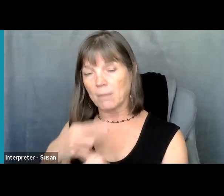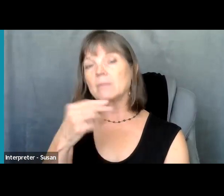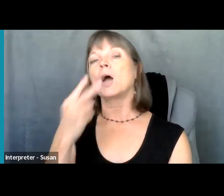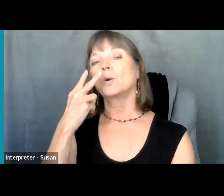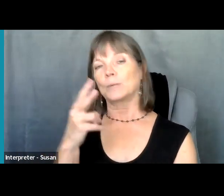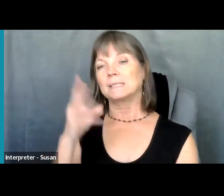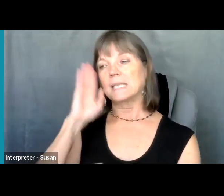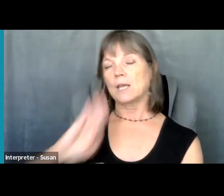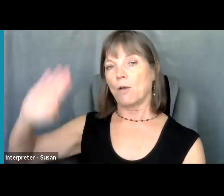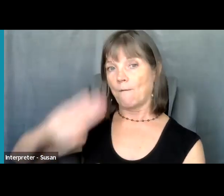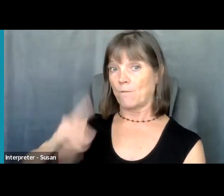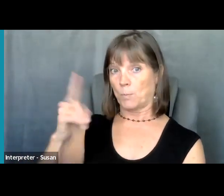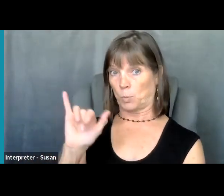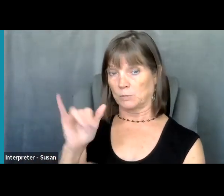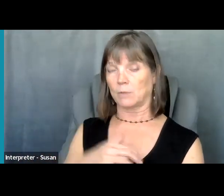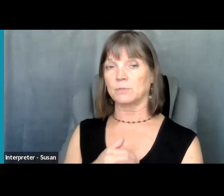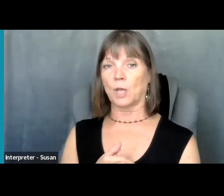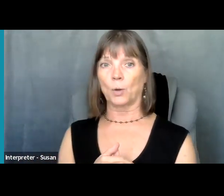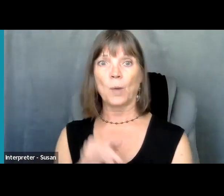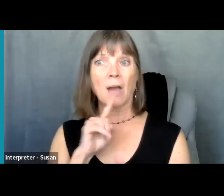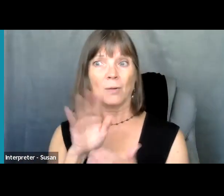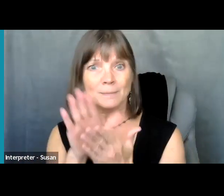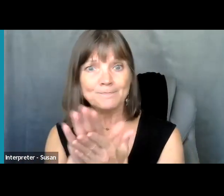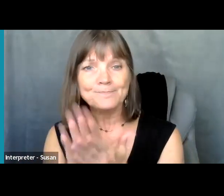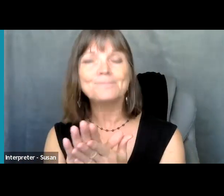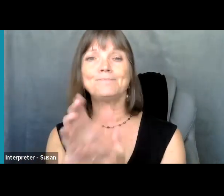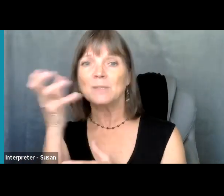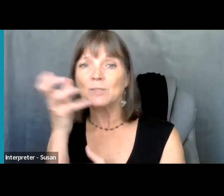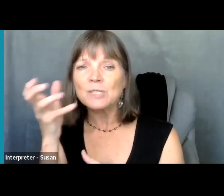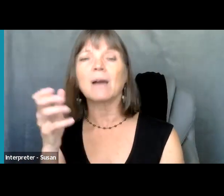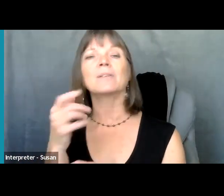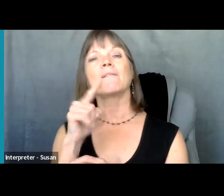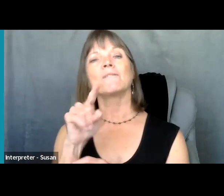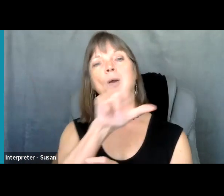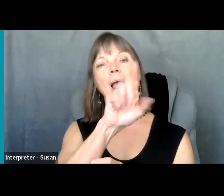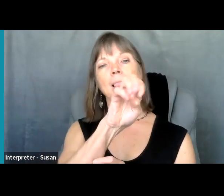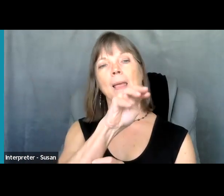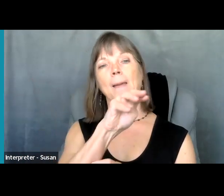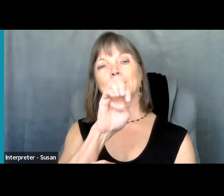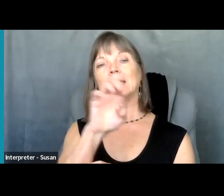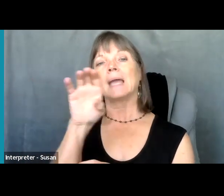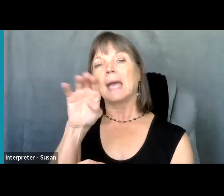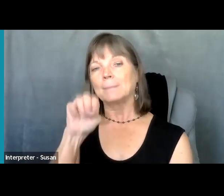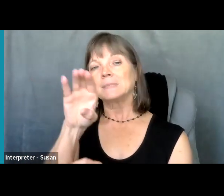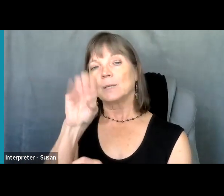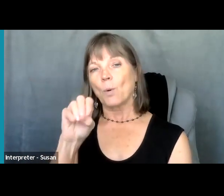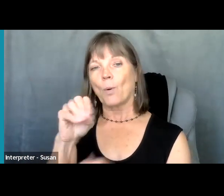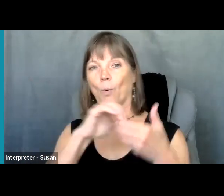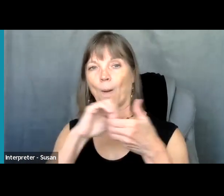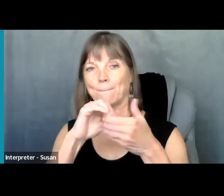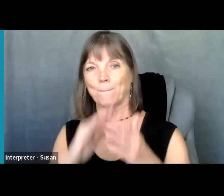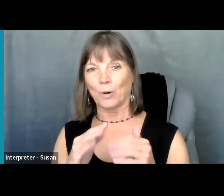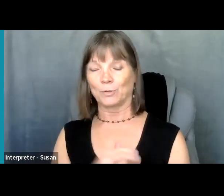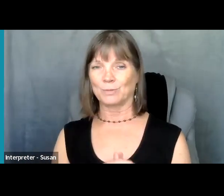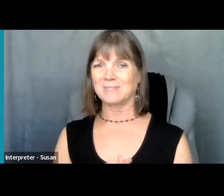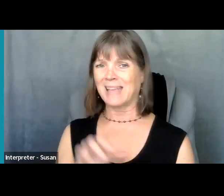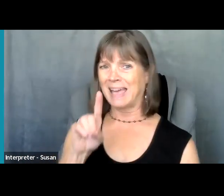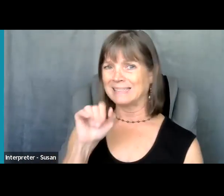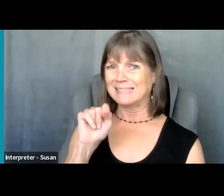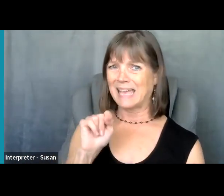Kelly Crosbie (she/her): I want to give a shout out. It's not on this slide, but I want to give a special shout out to our elevator for partners data is tricky. It's very tricky. Y'all